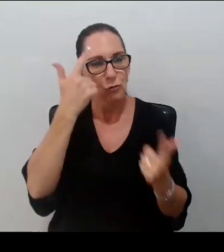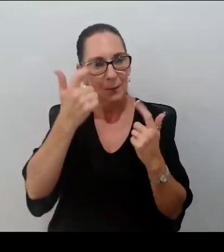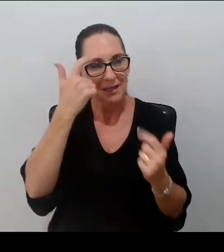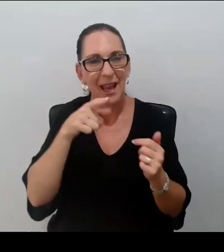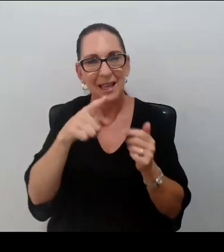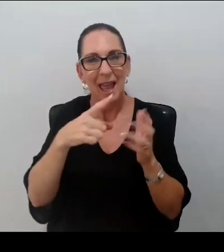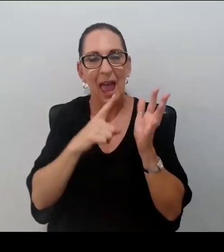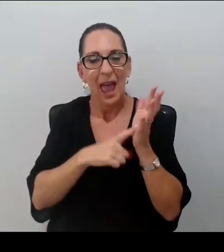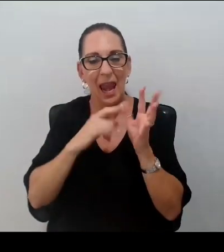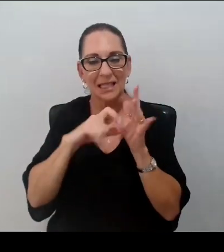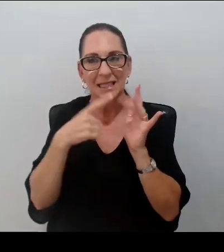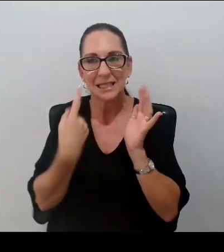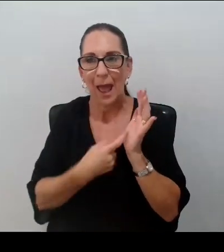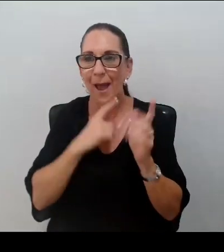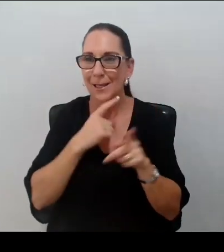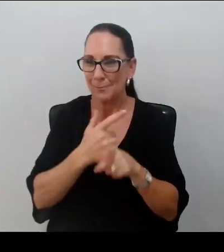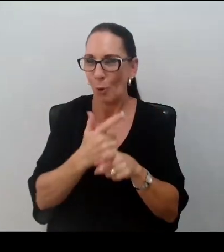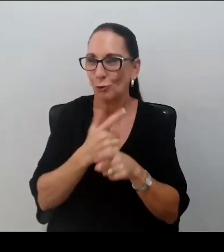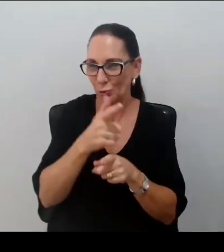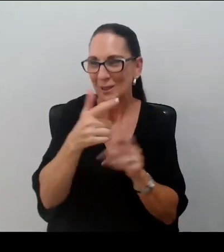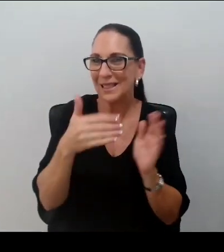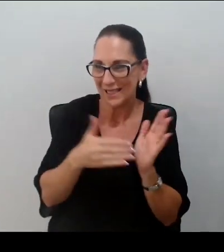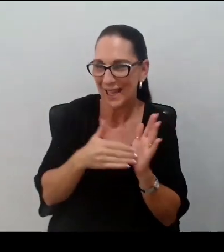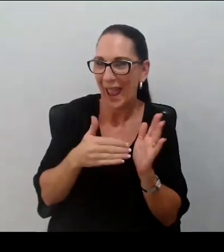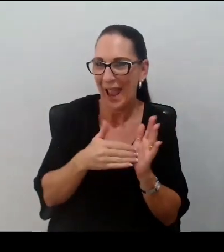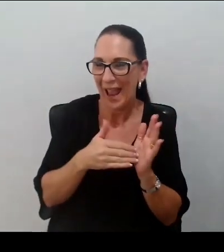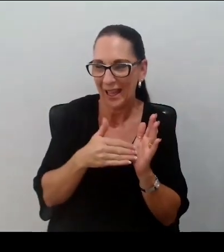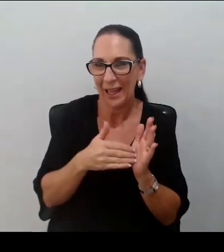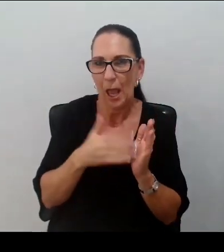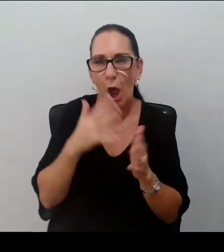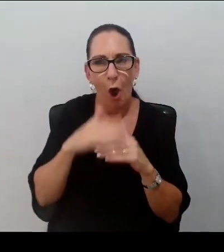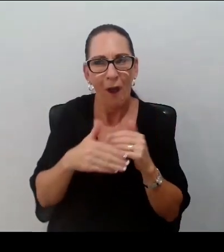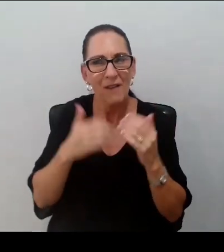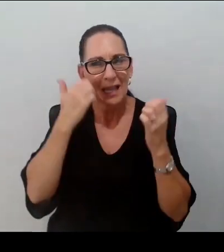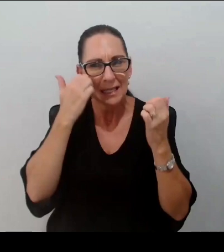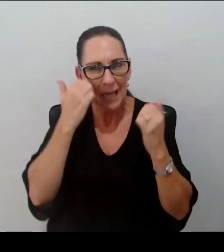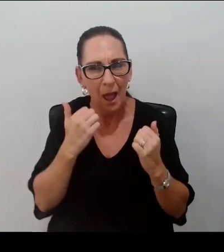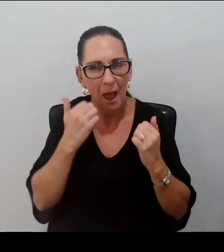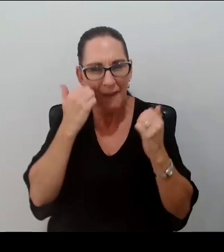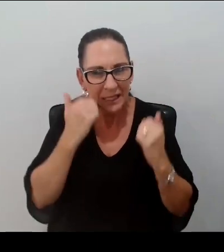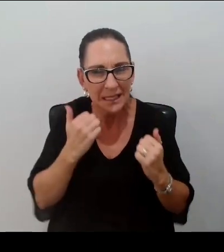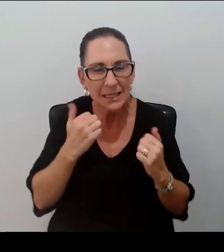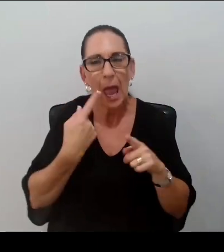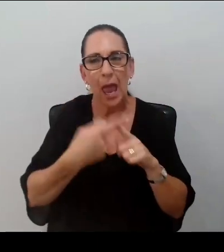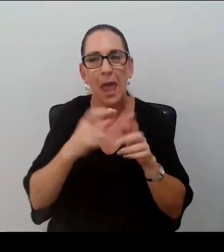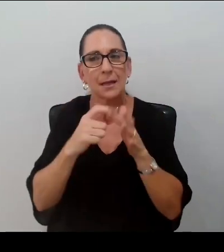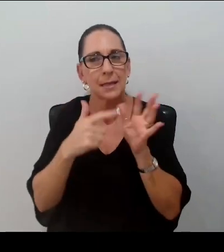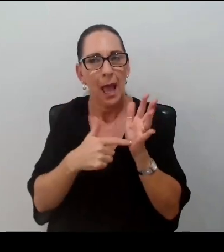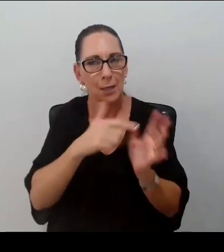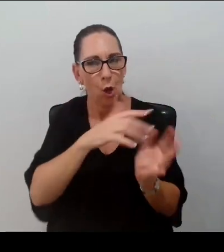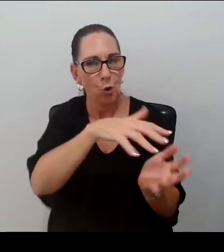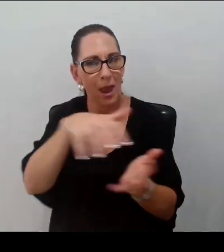particularly looking at those parts around data collection and evidence. Siobhan Campbell: As we know, these recommendations were informed